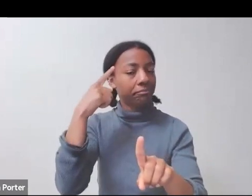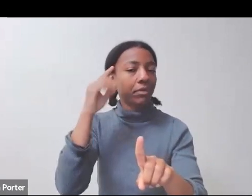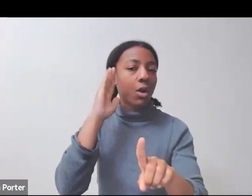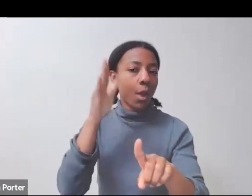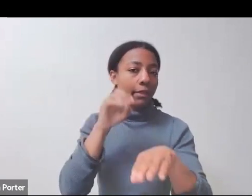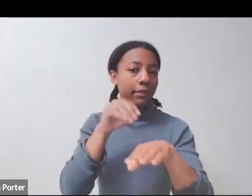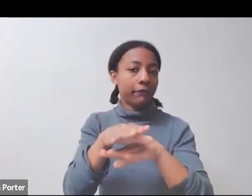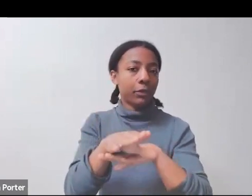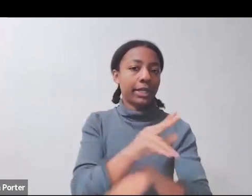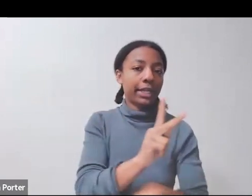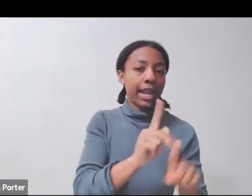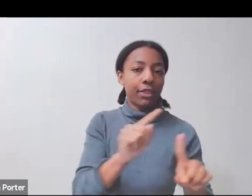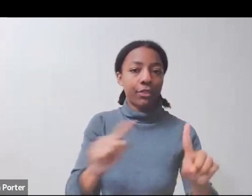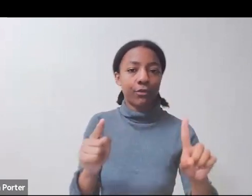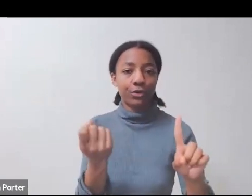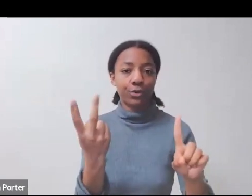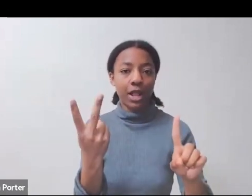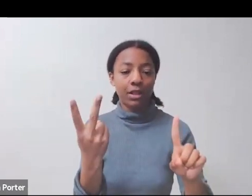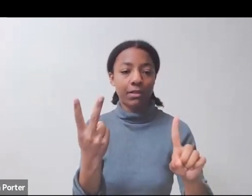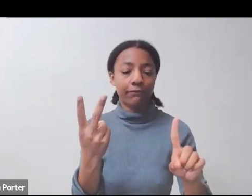We'll see what the rest of that story is shortly.